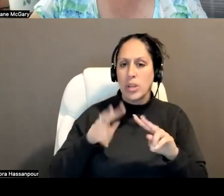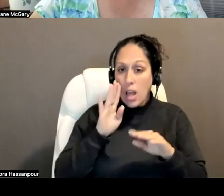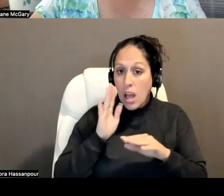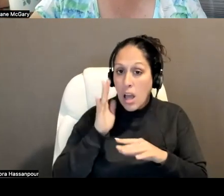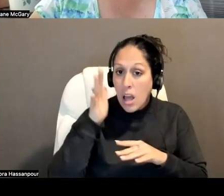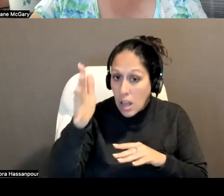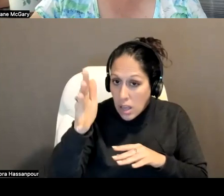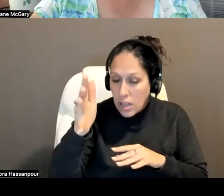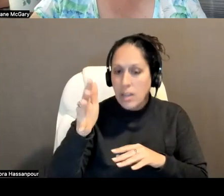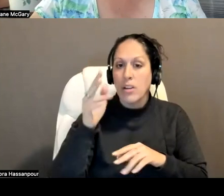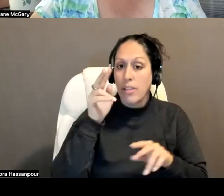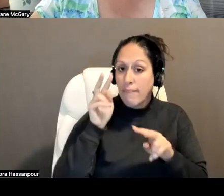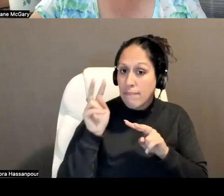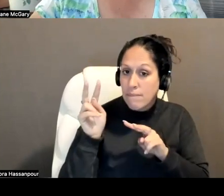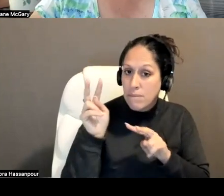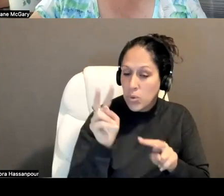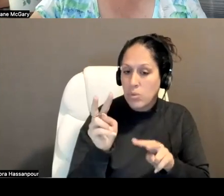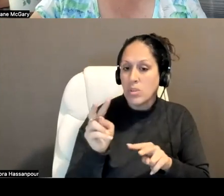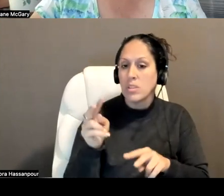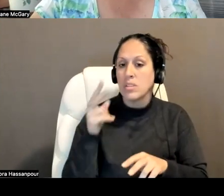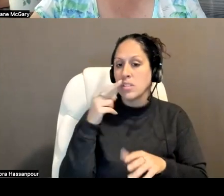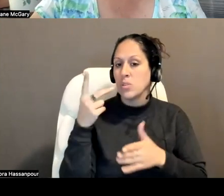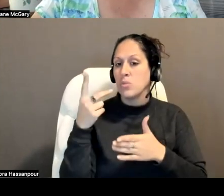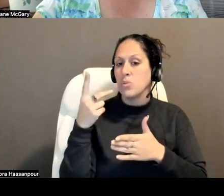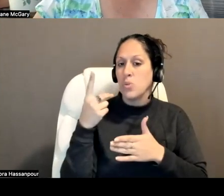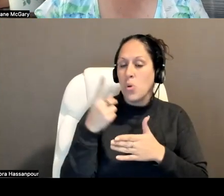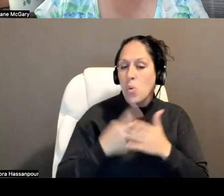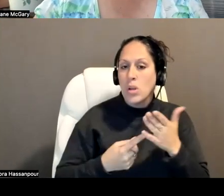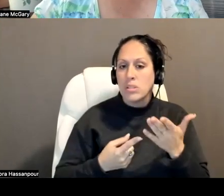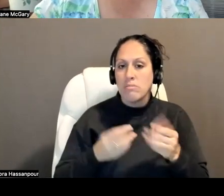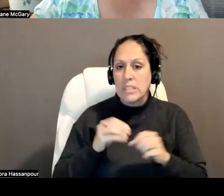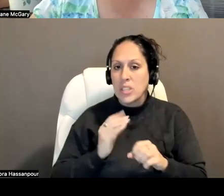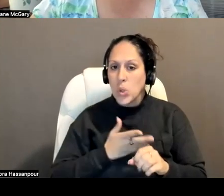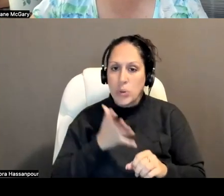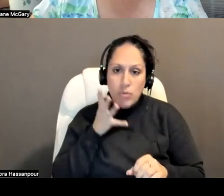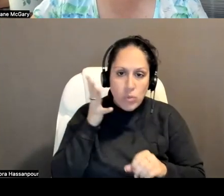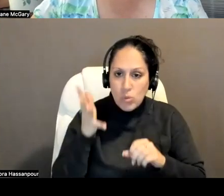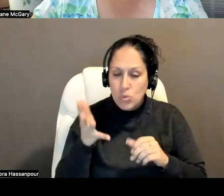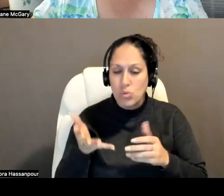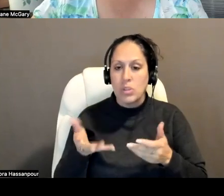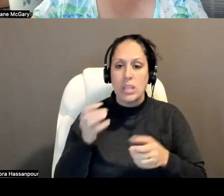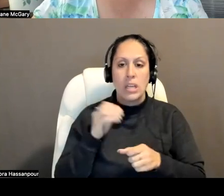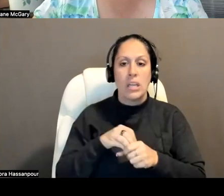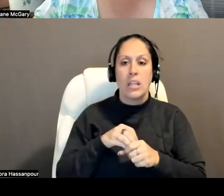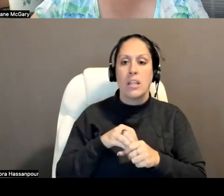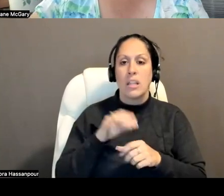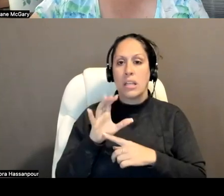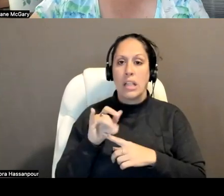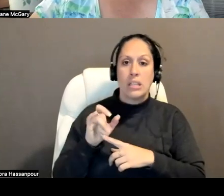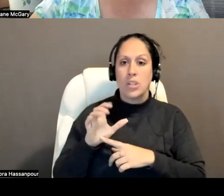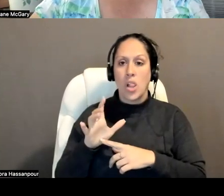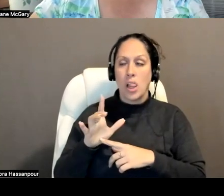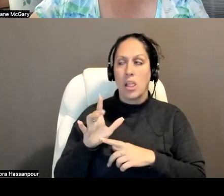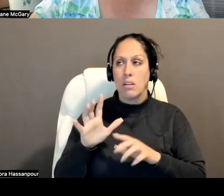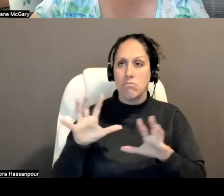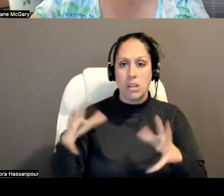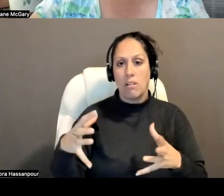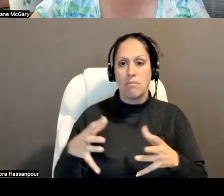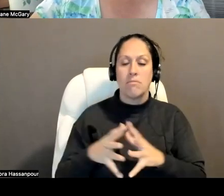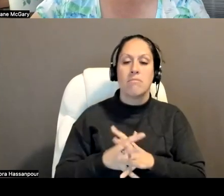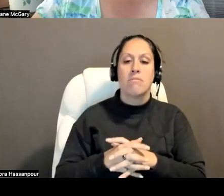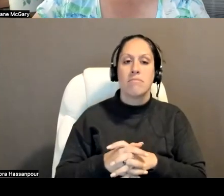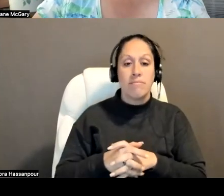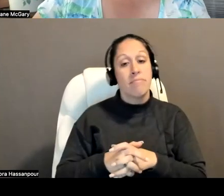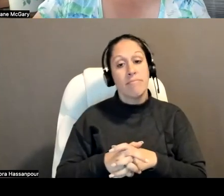forward, see what's what's in store for us in the possible Canon. Yeah, what's in store.